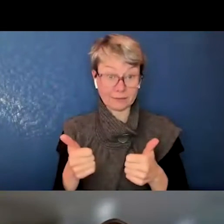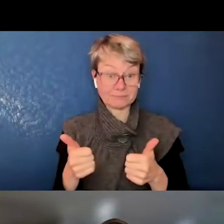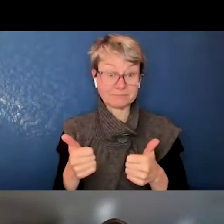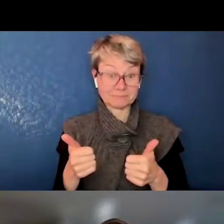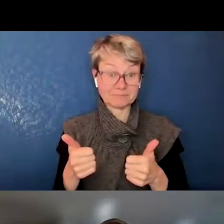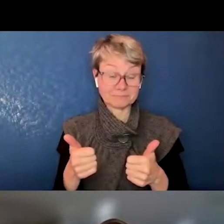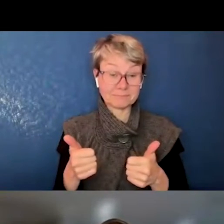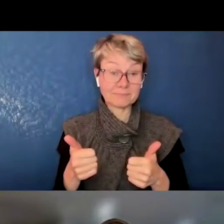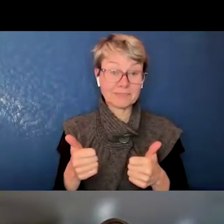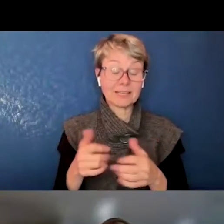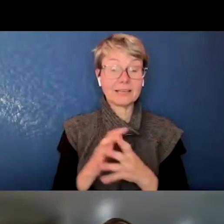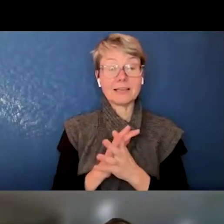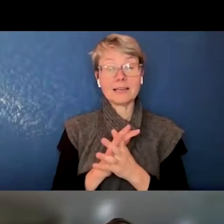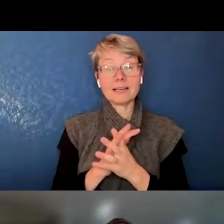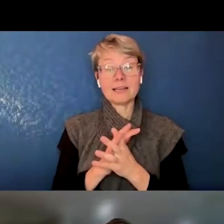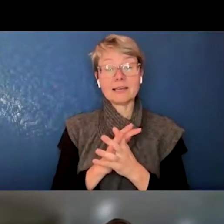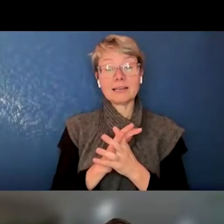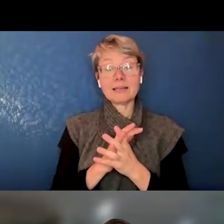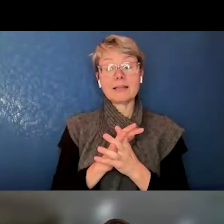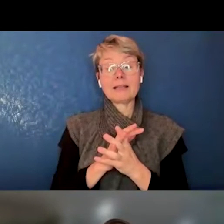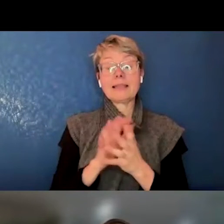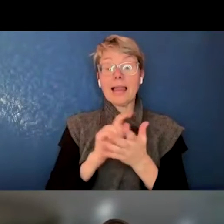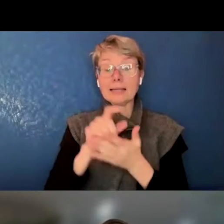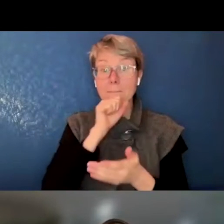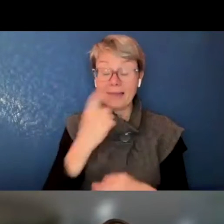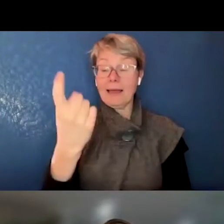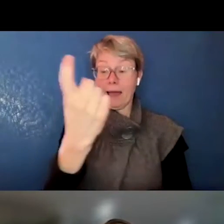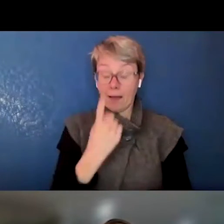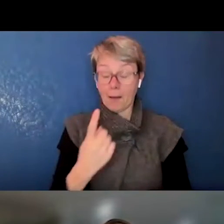officially ended um and he made a point of coming into the office to say thank you so much I I was